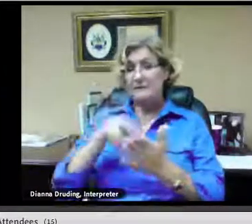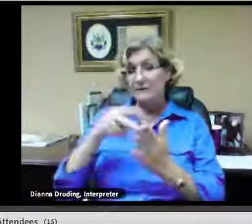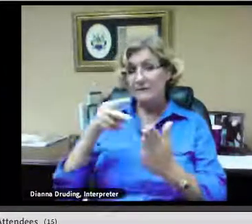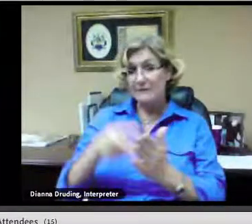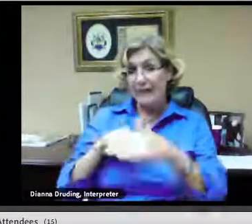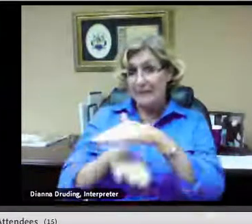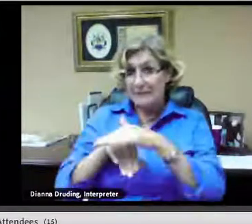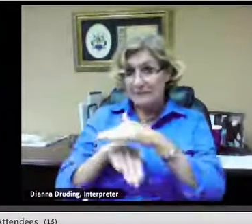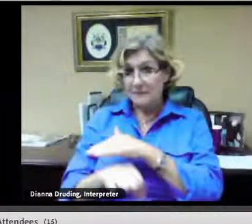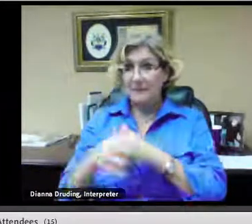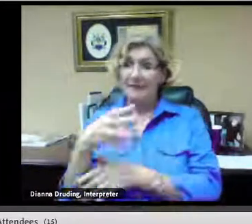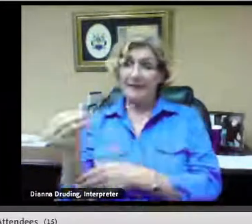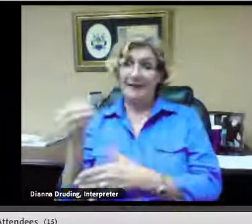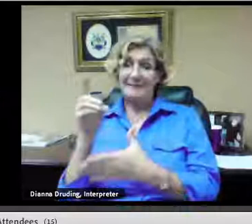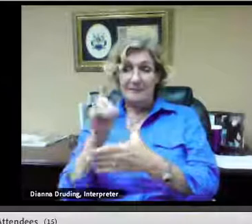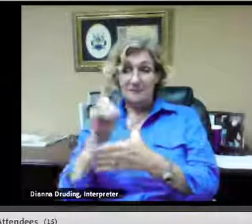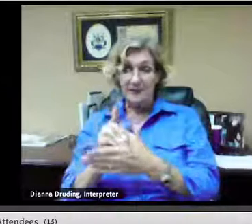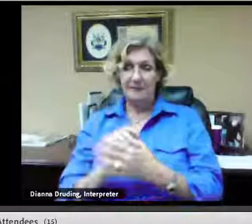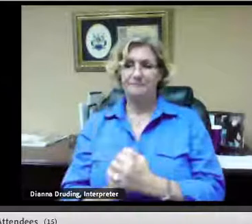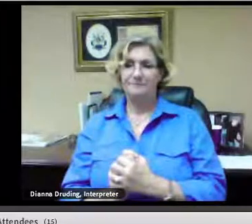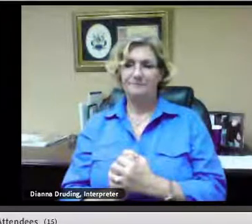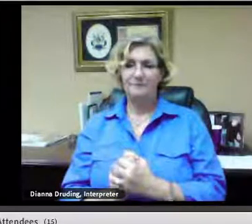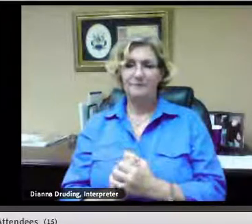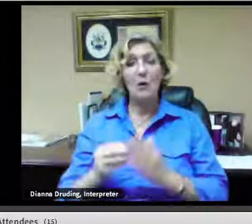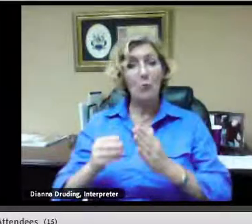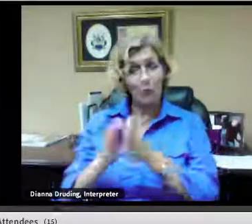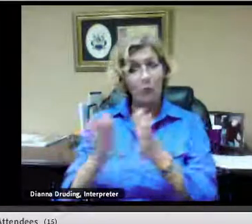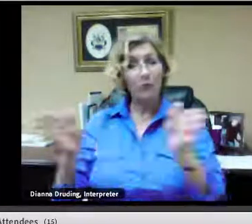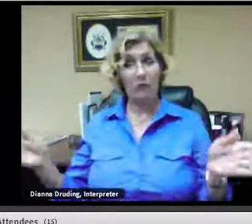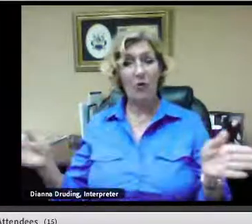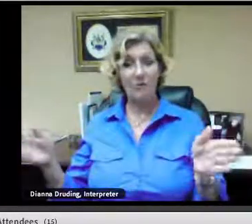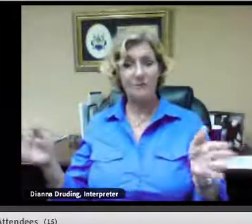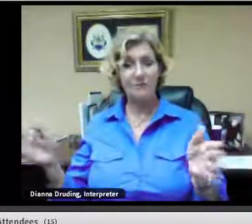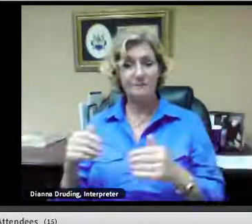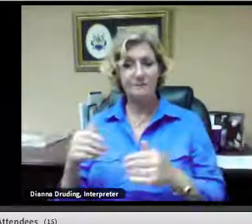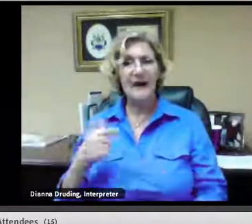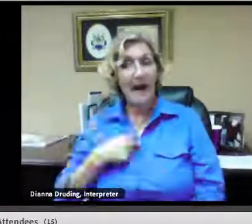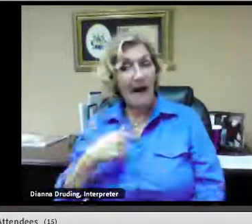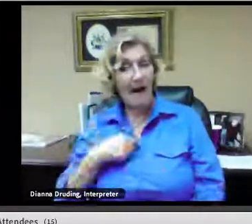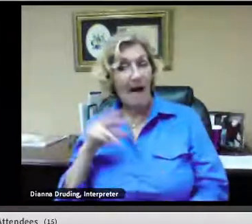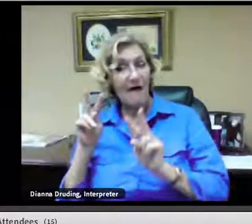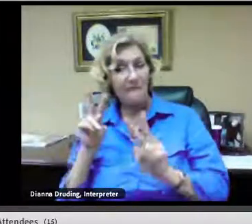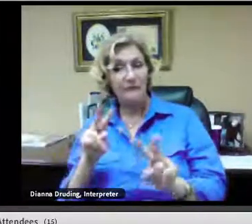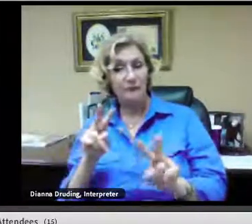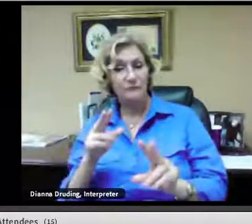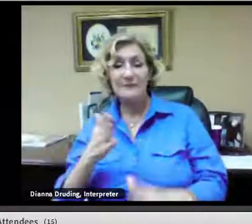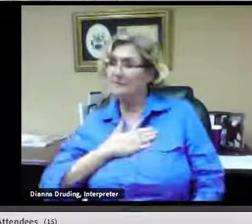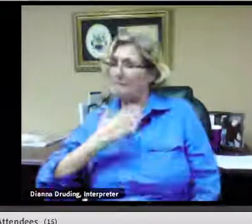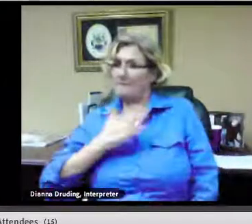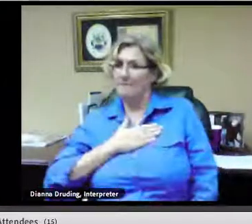So broadly, I view... And this is just kind of my own definition or my own way